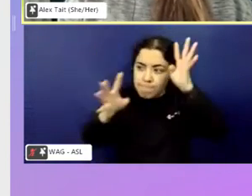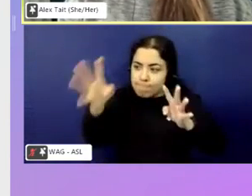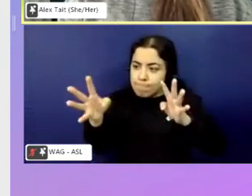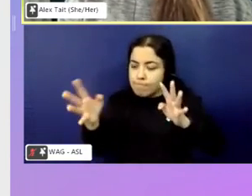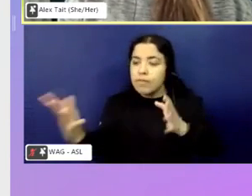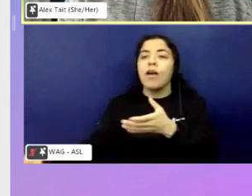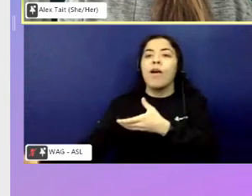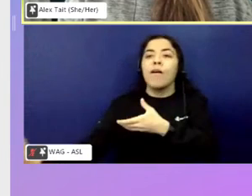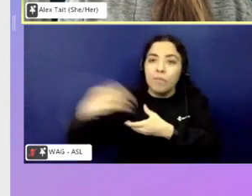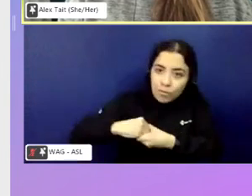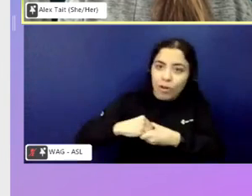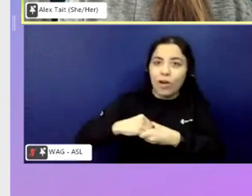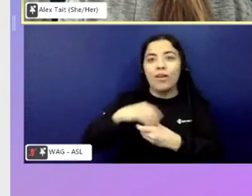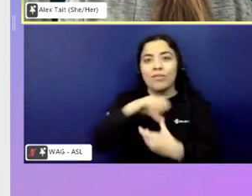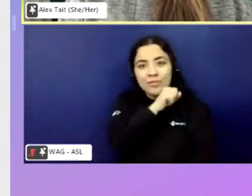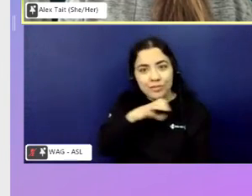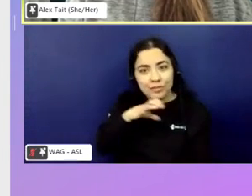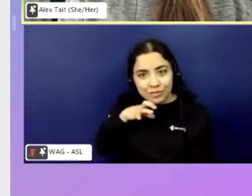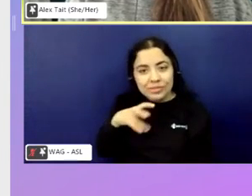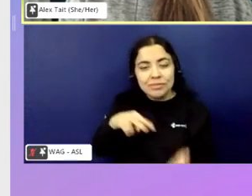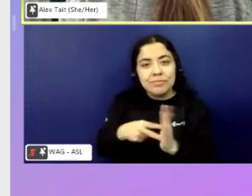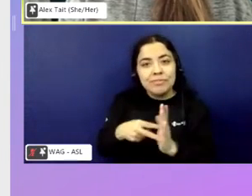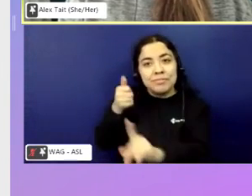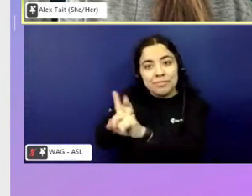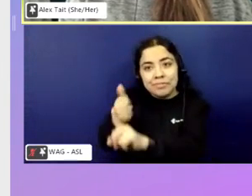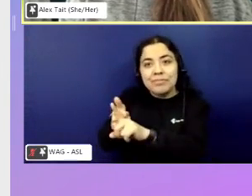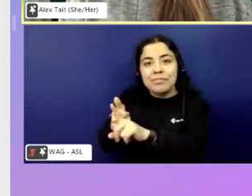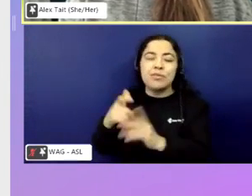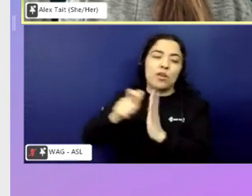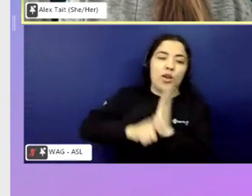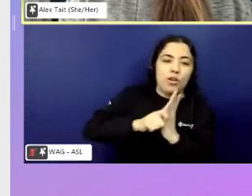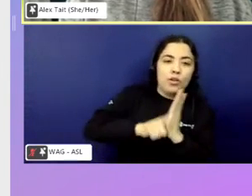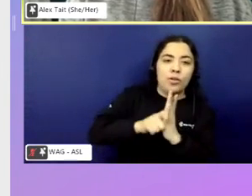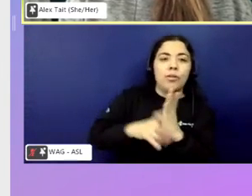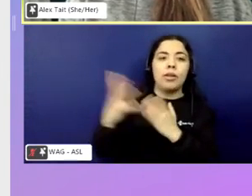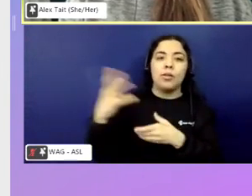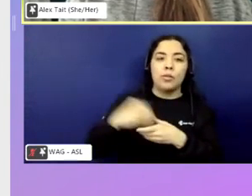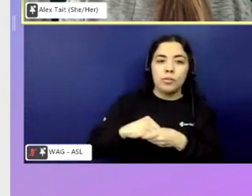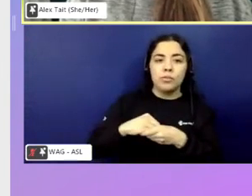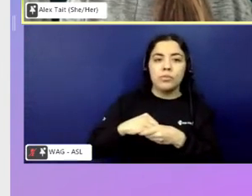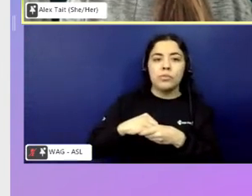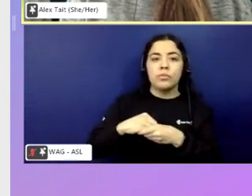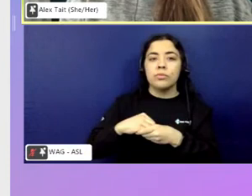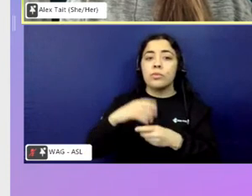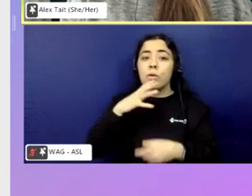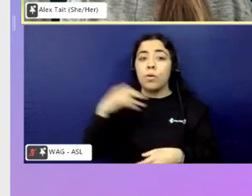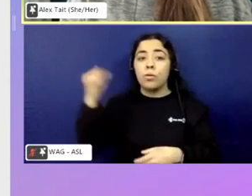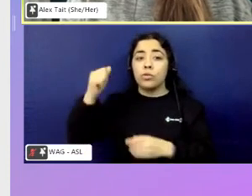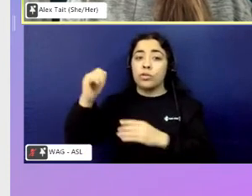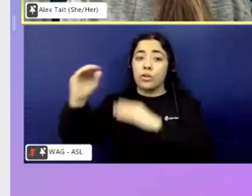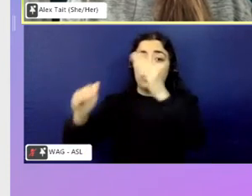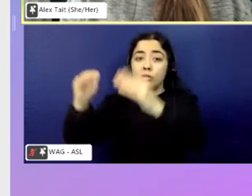a couple of additional recommendations, co designed with seniors. There's a really great article and the